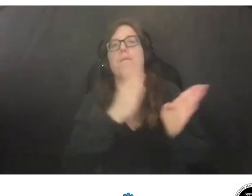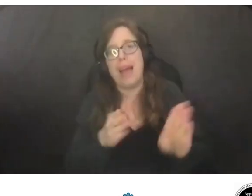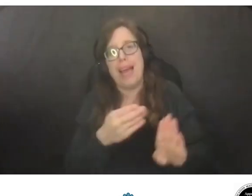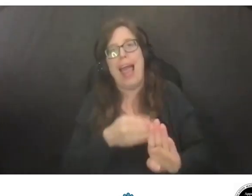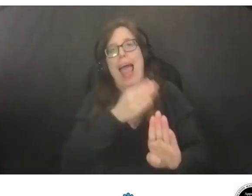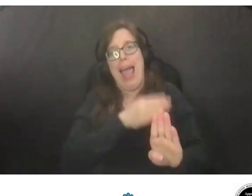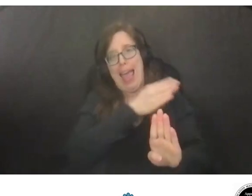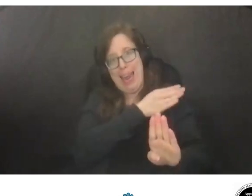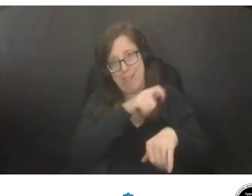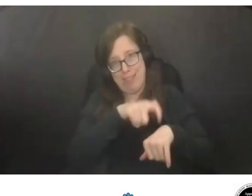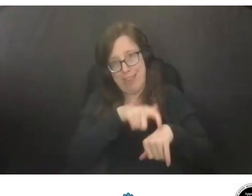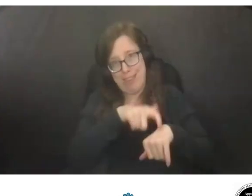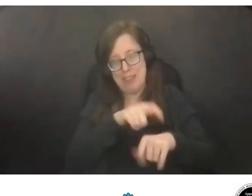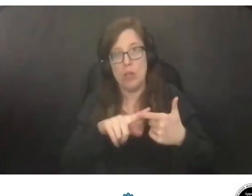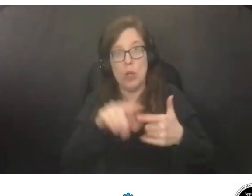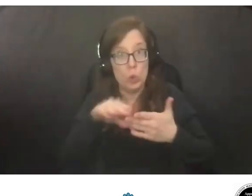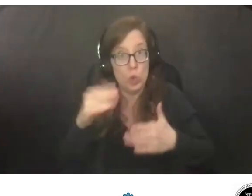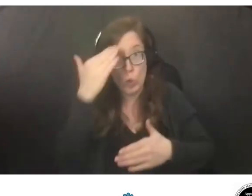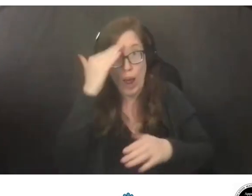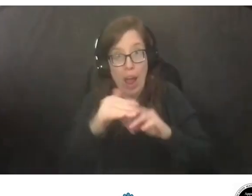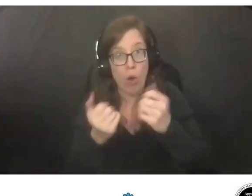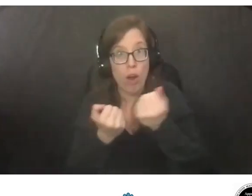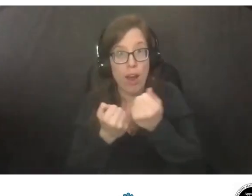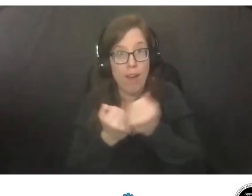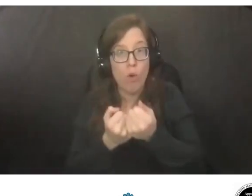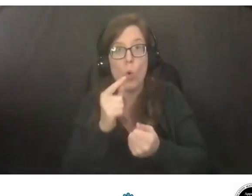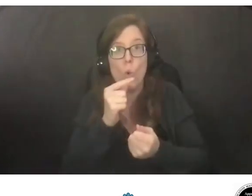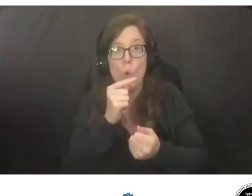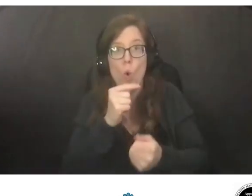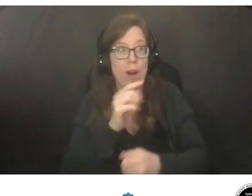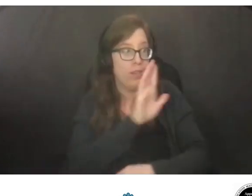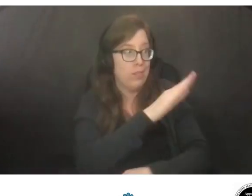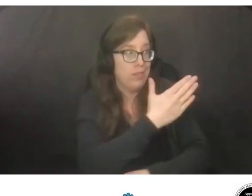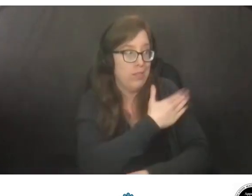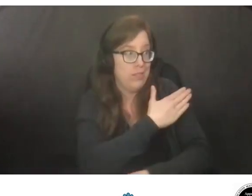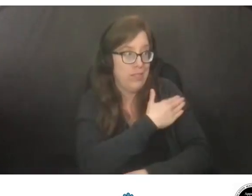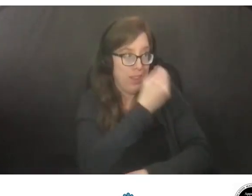Does the student know how to advocate for who they want to give them the information?